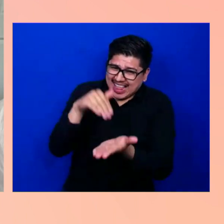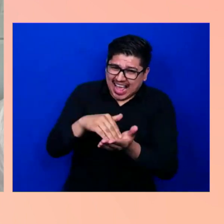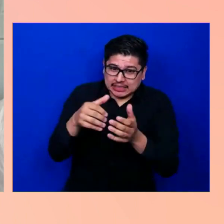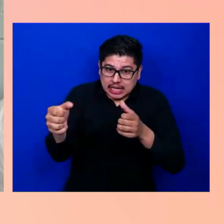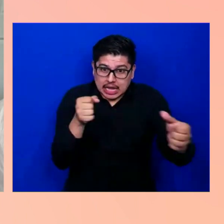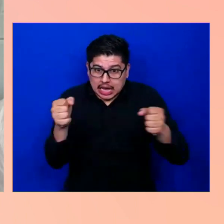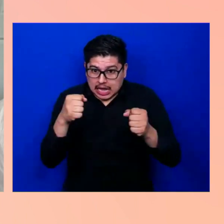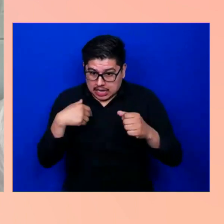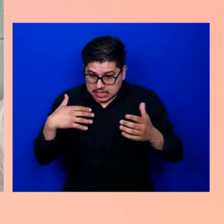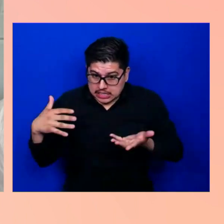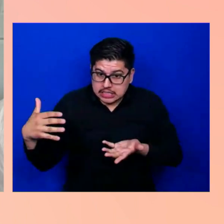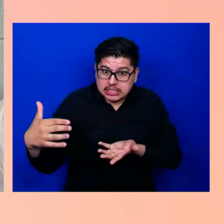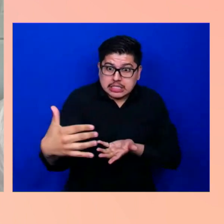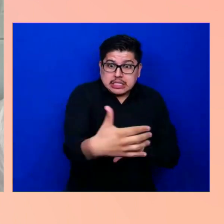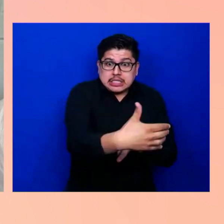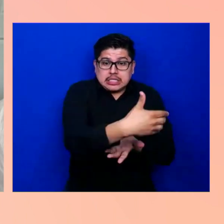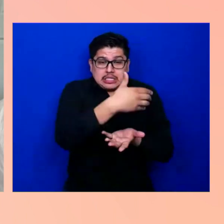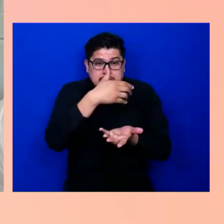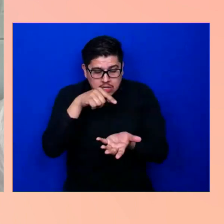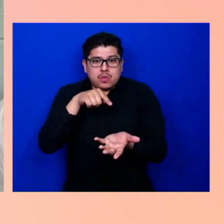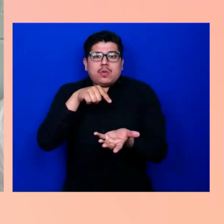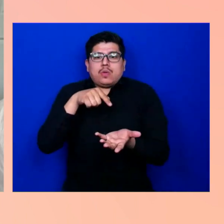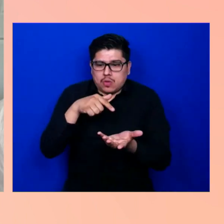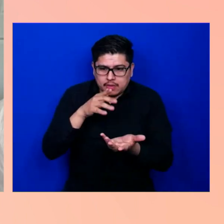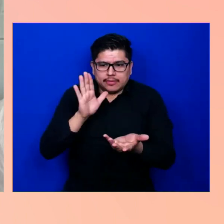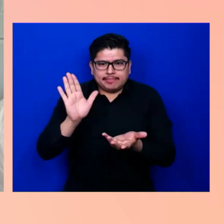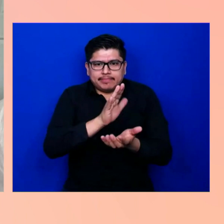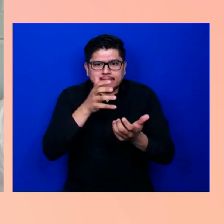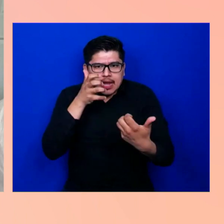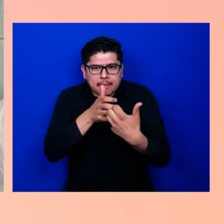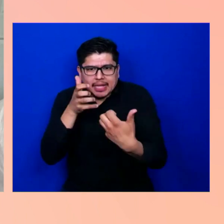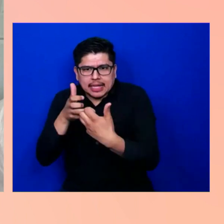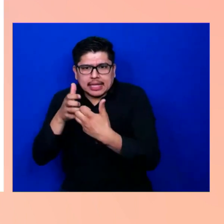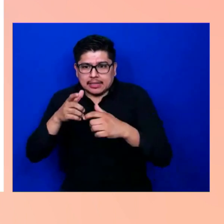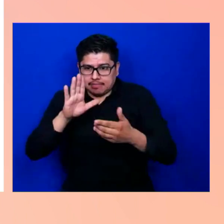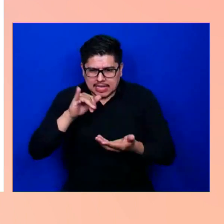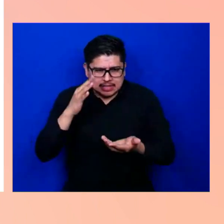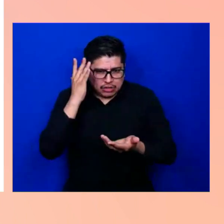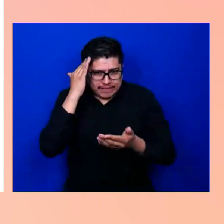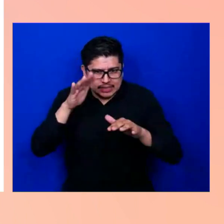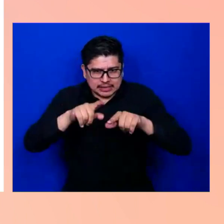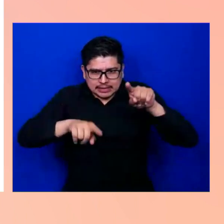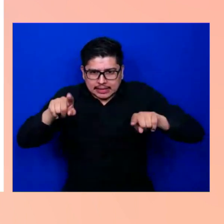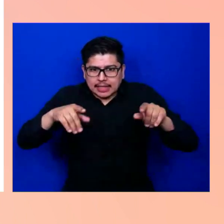requested accommodations by neurodivergents. So some of those include noise canceling headphones.